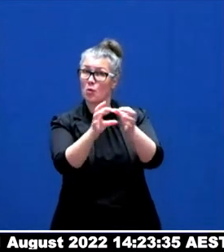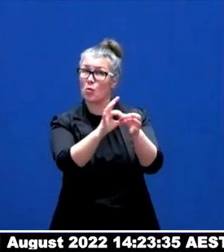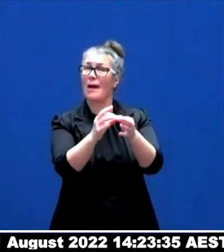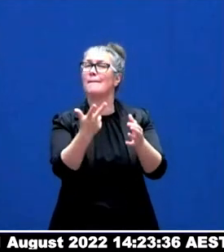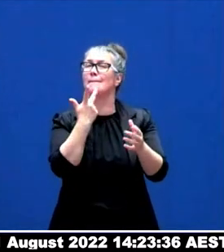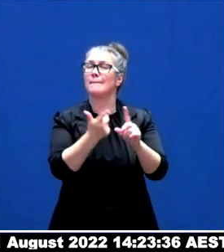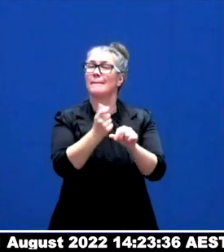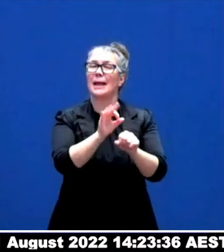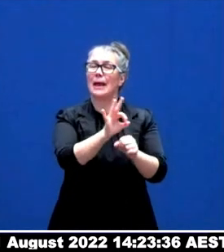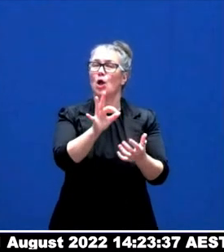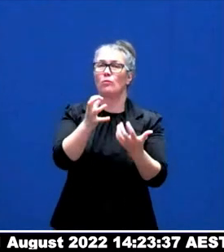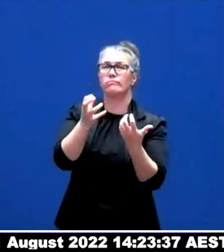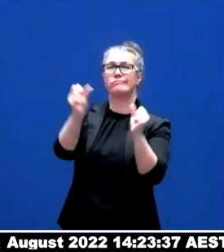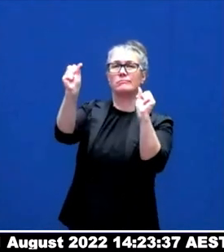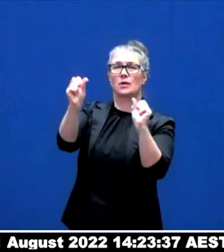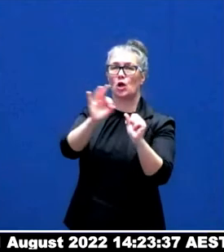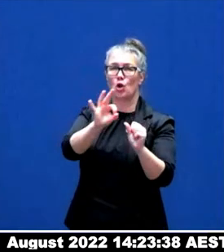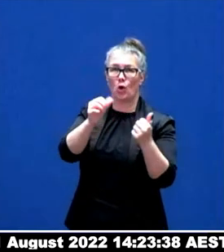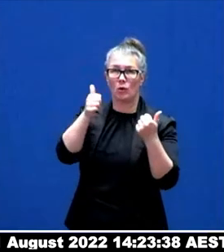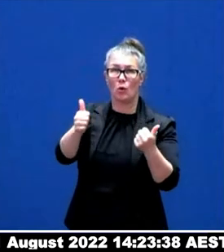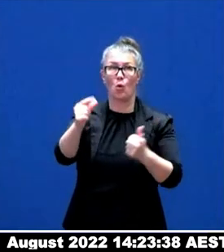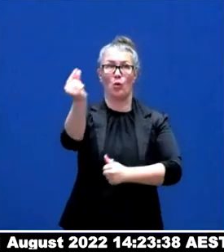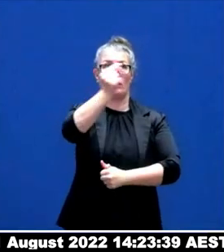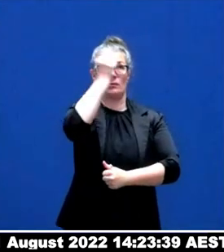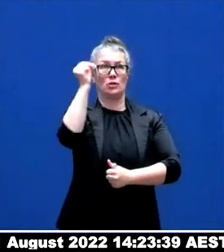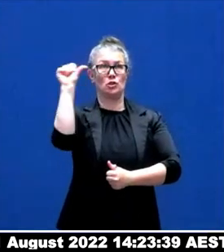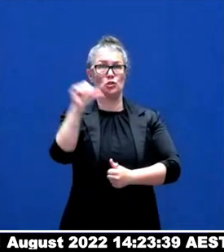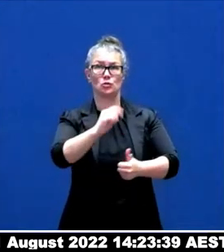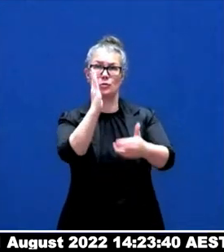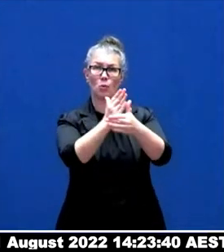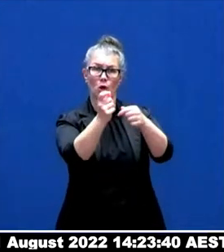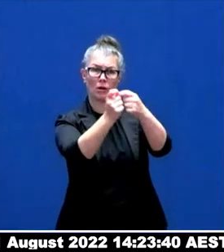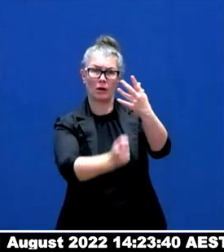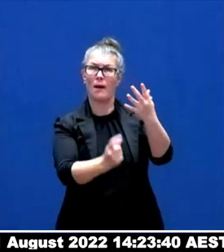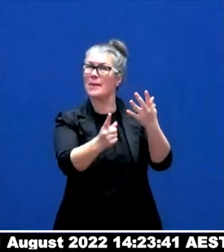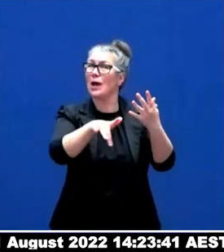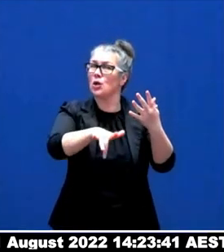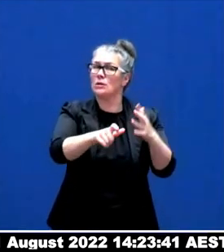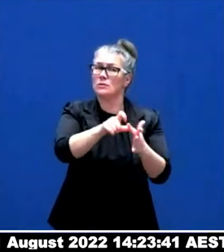effective or isn't doing what the NDIA expects and you report it off to the Commission - and we're having them here on Friday.